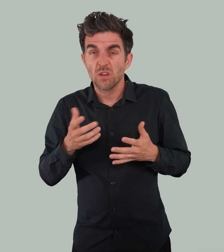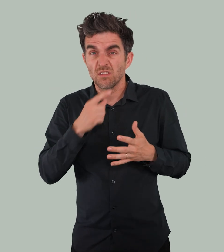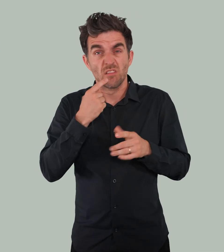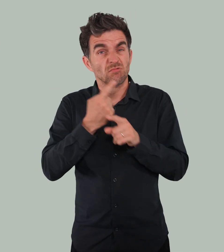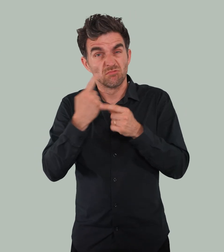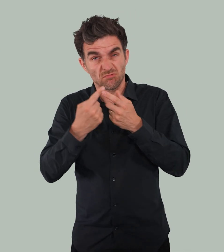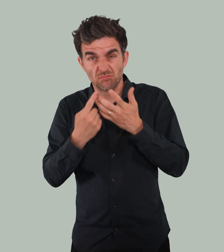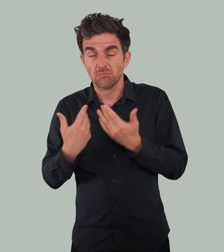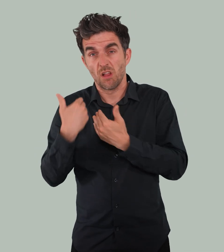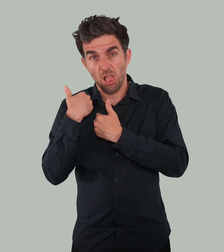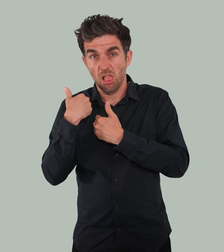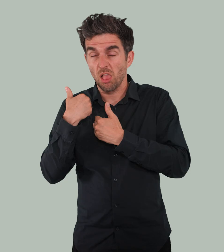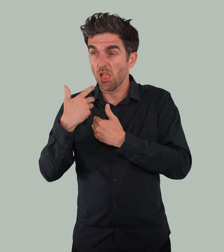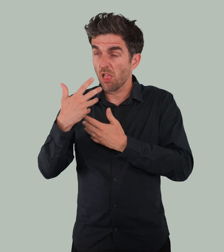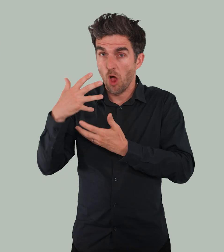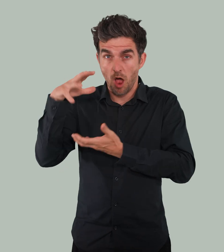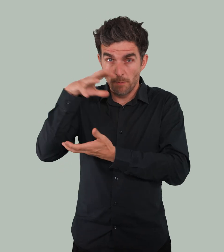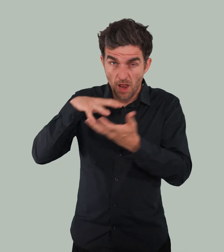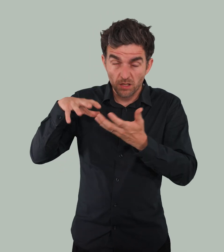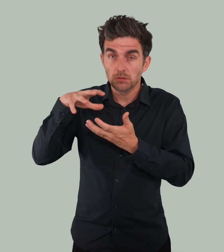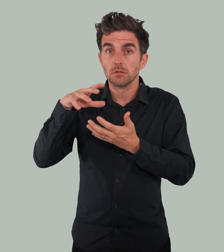They refer to factors including administrative complexity,